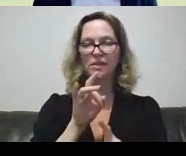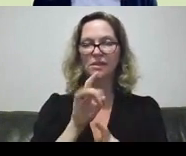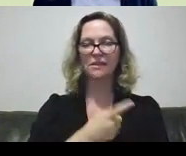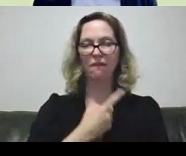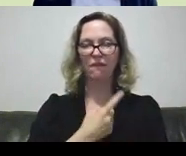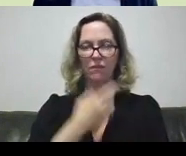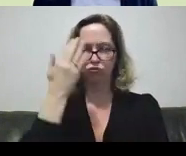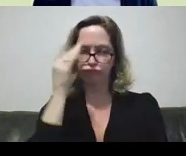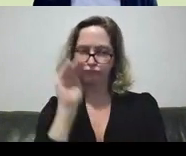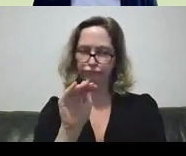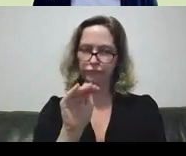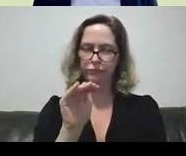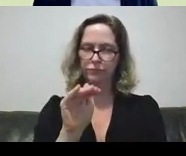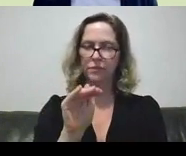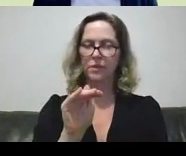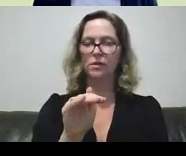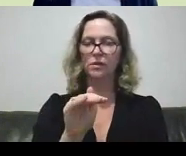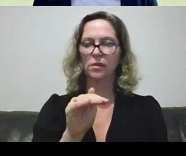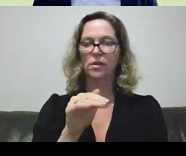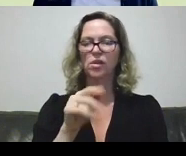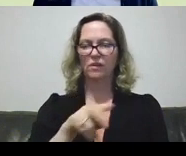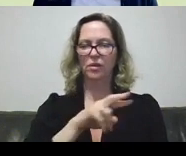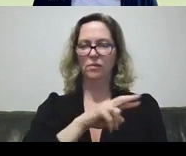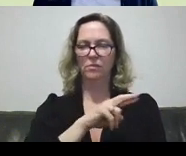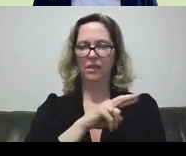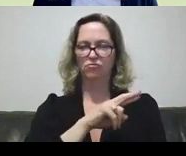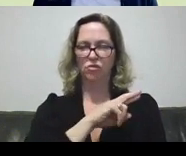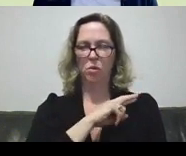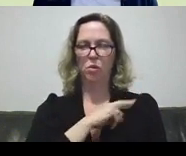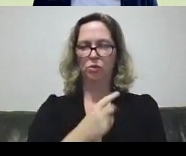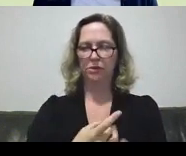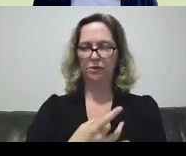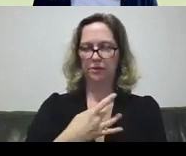that driver's seat and control all your information